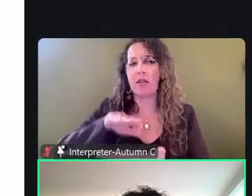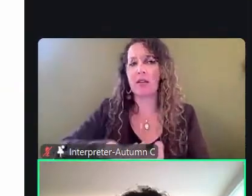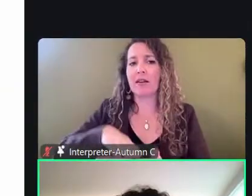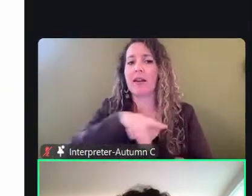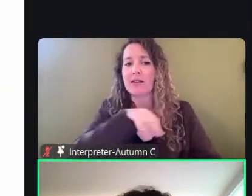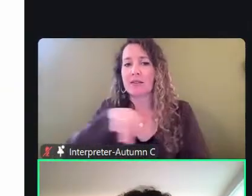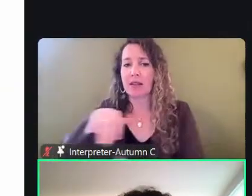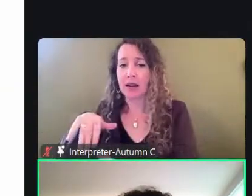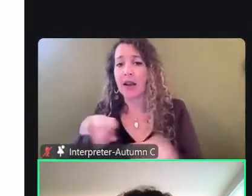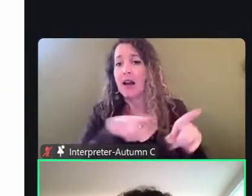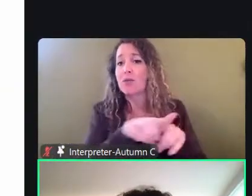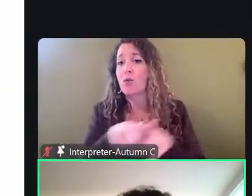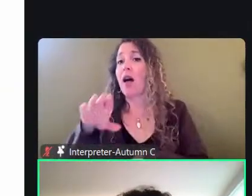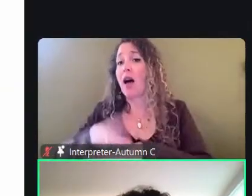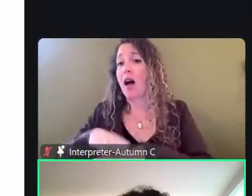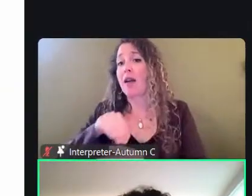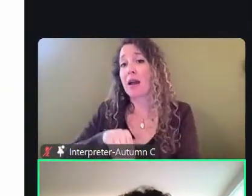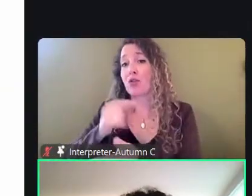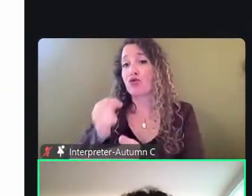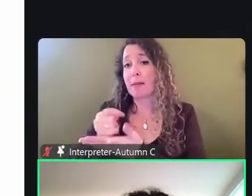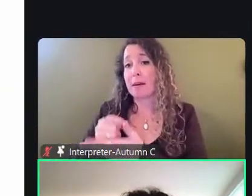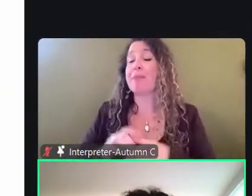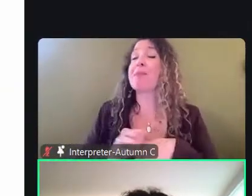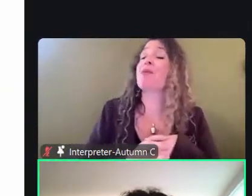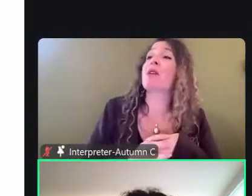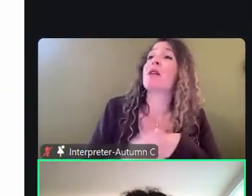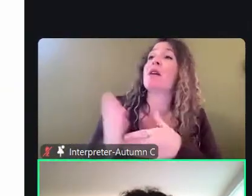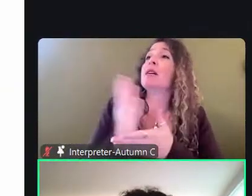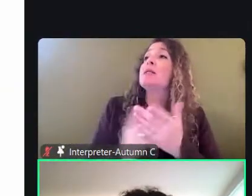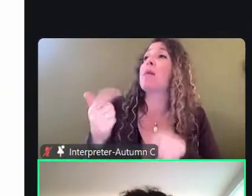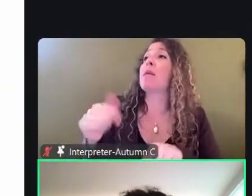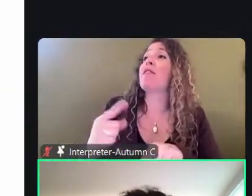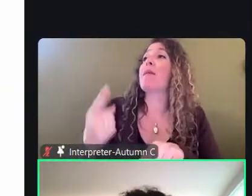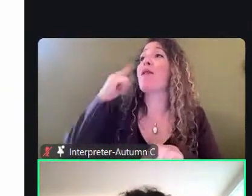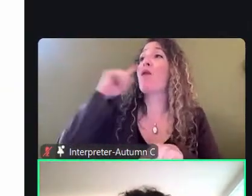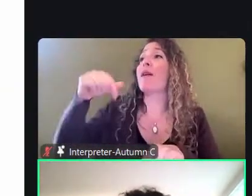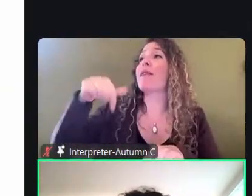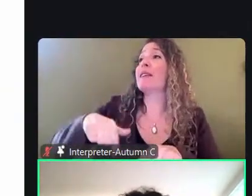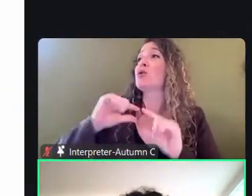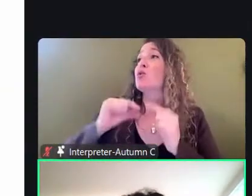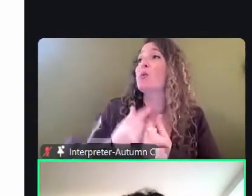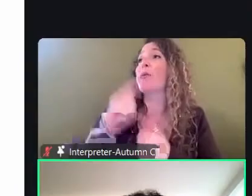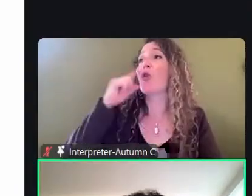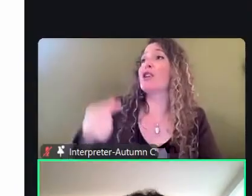as well as on their medical treatment. And some of the notable ones for this group of GSM people with diabetes,